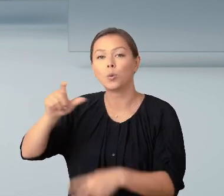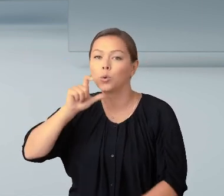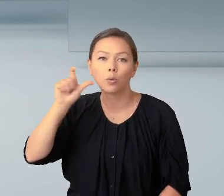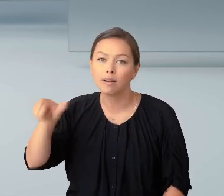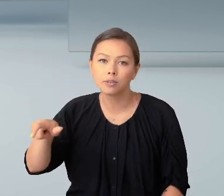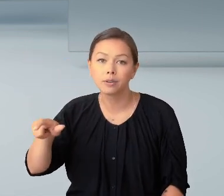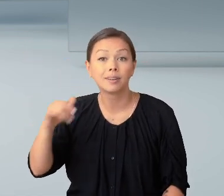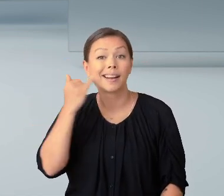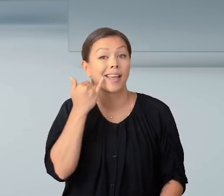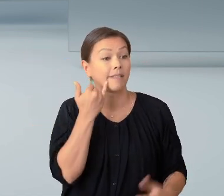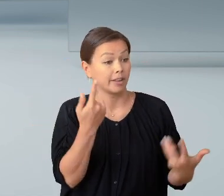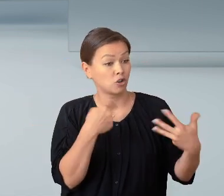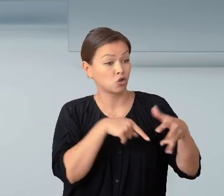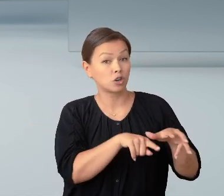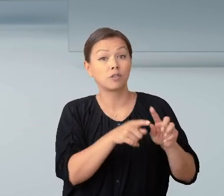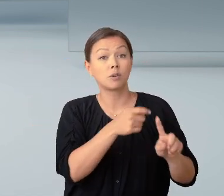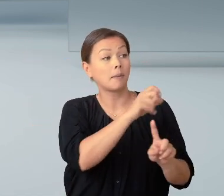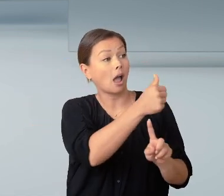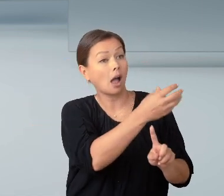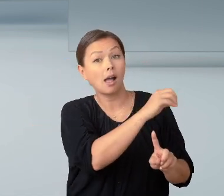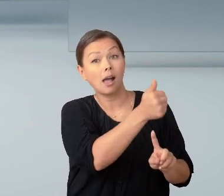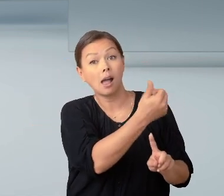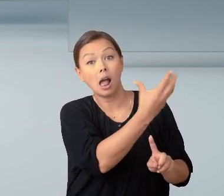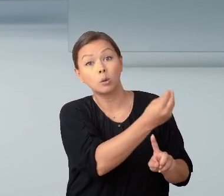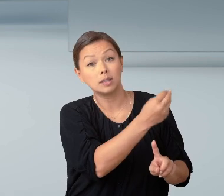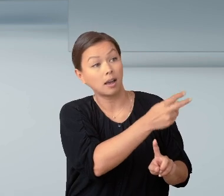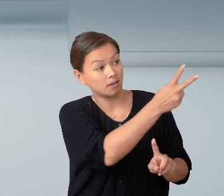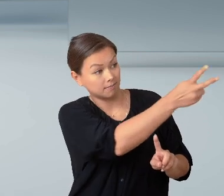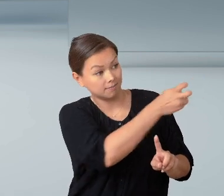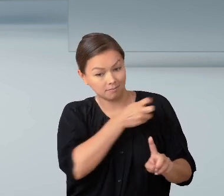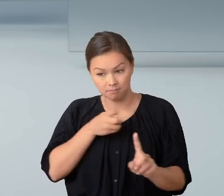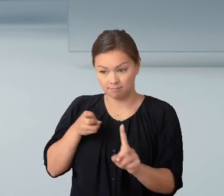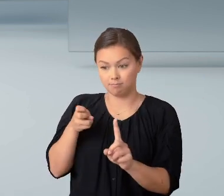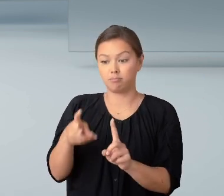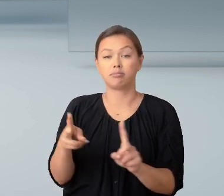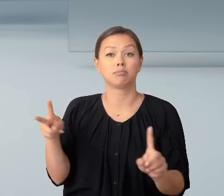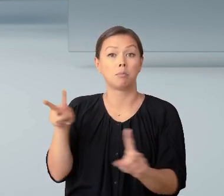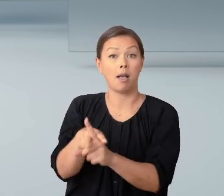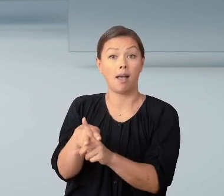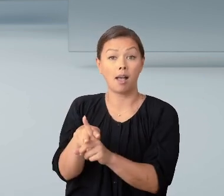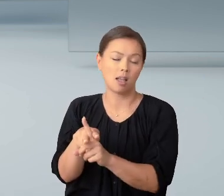from outside sources, brought it into your on-premise solution. You're gonna do the same thing in Business Central. And your